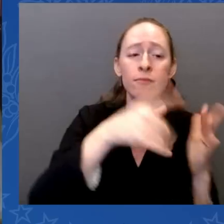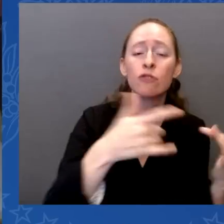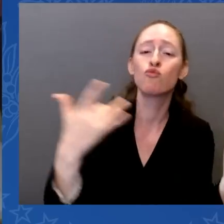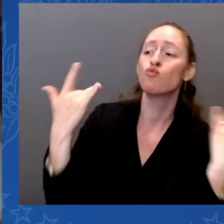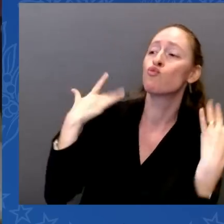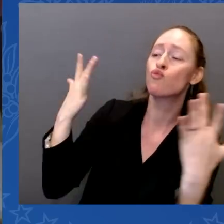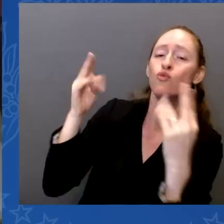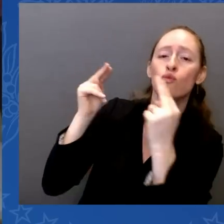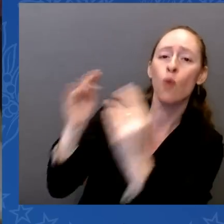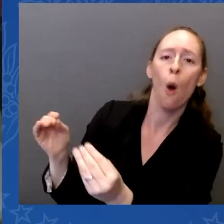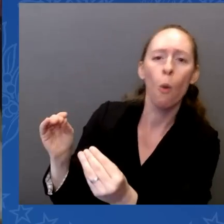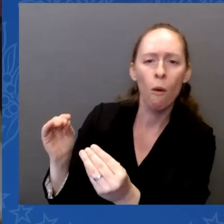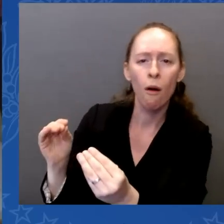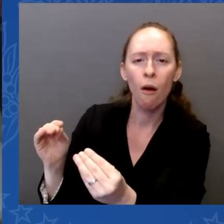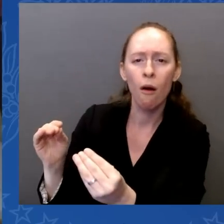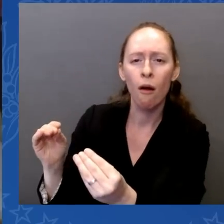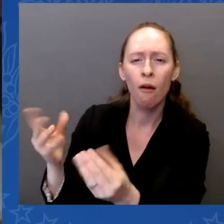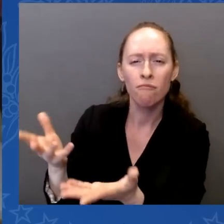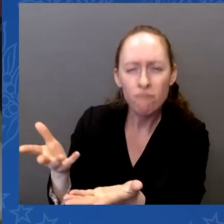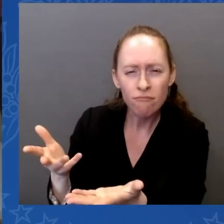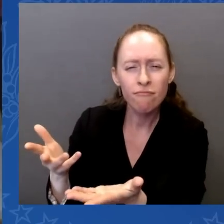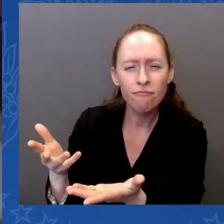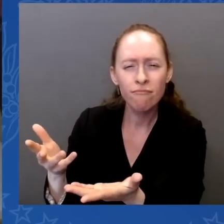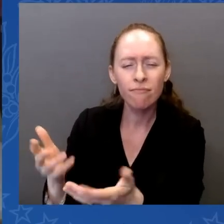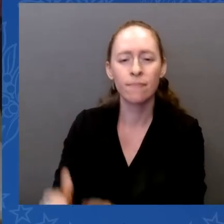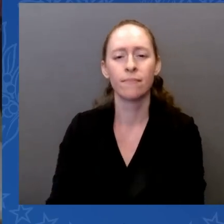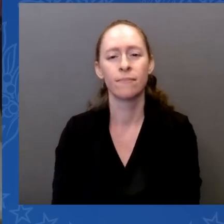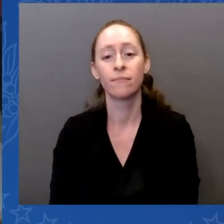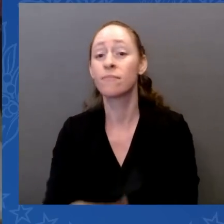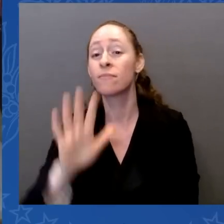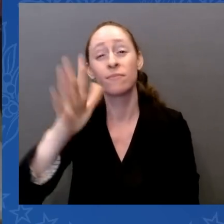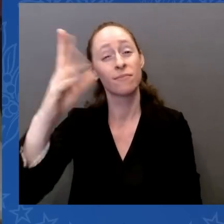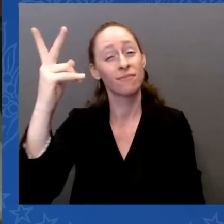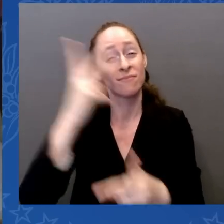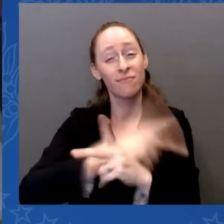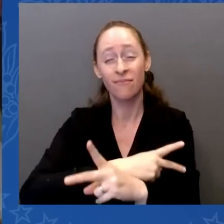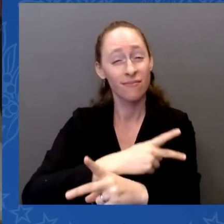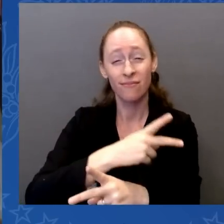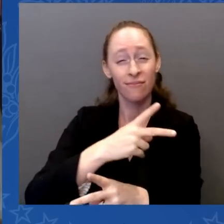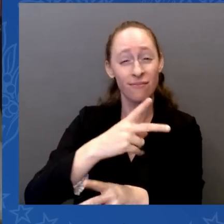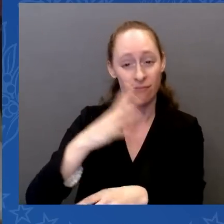And sadly, it goes even further: 158 House Republicans have already signed a Republican budget